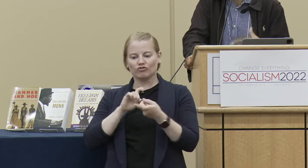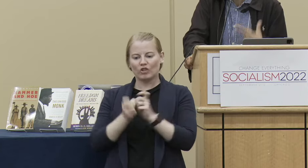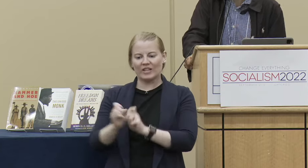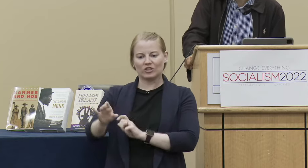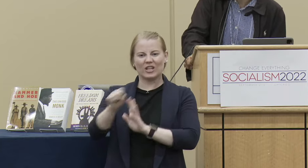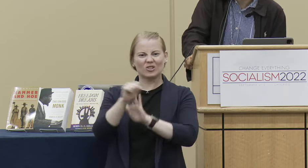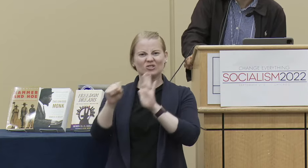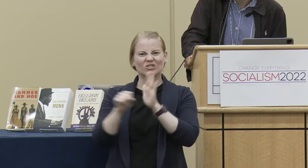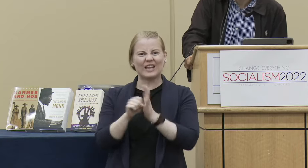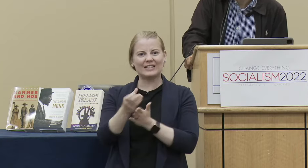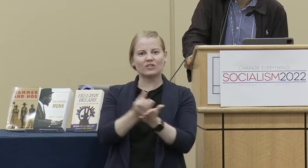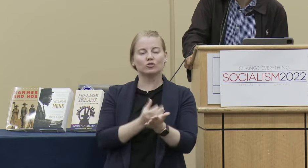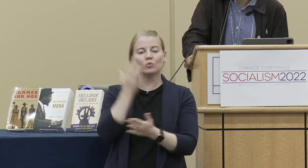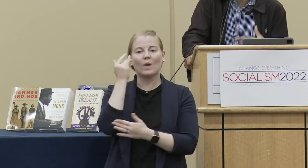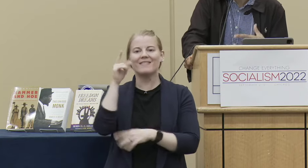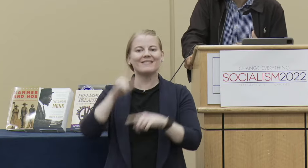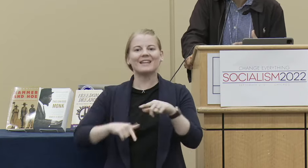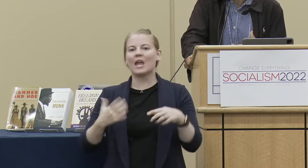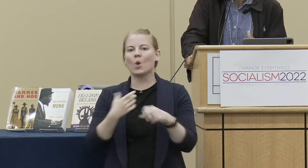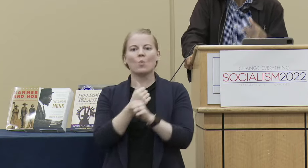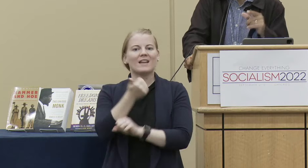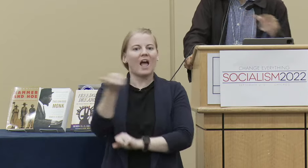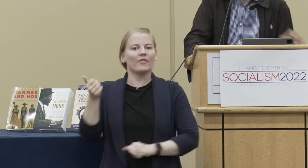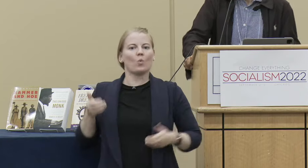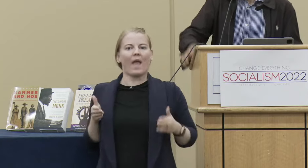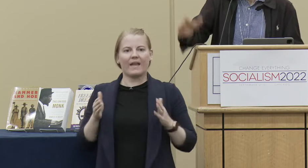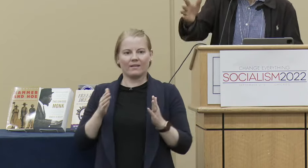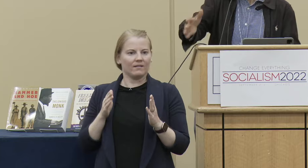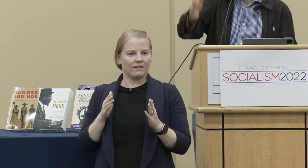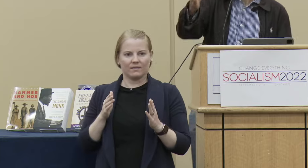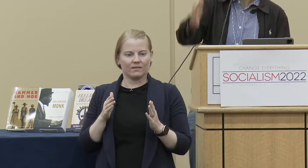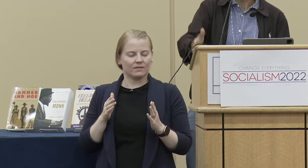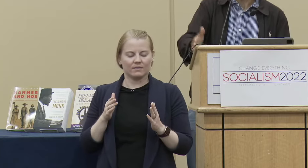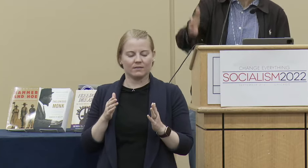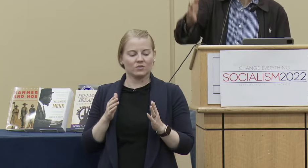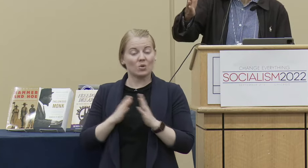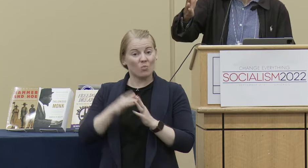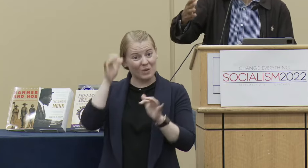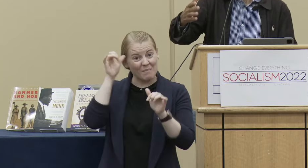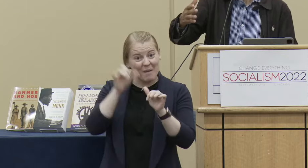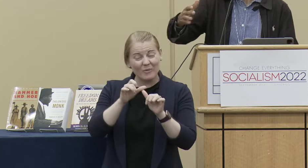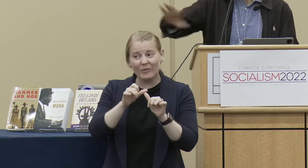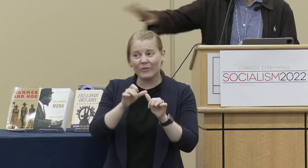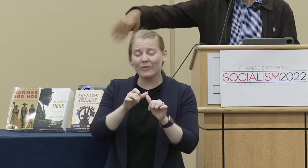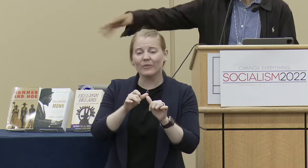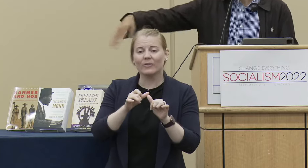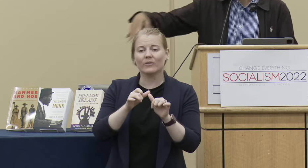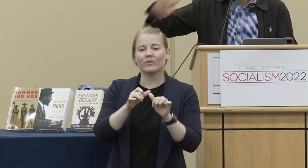the fact you have states like Alabama and Texas changing the state constitutions because they can't win any other way.